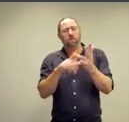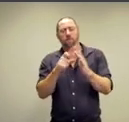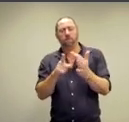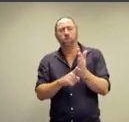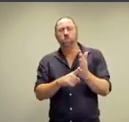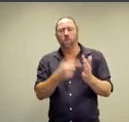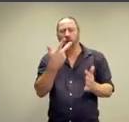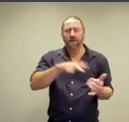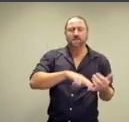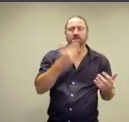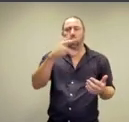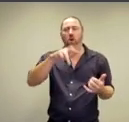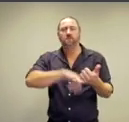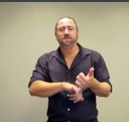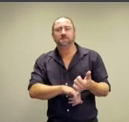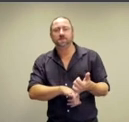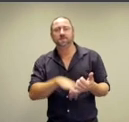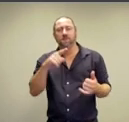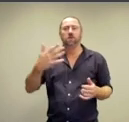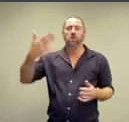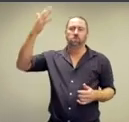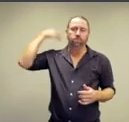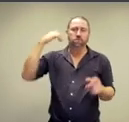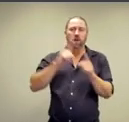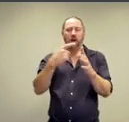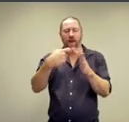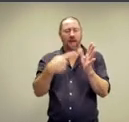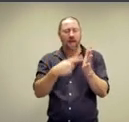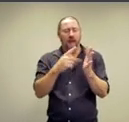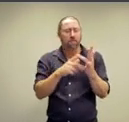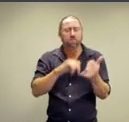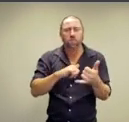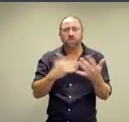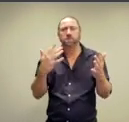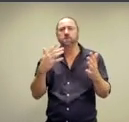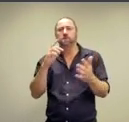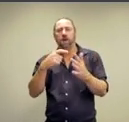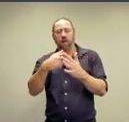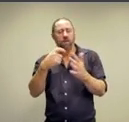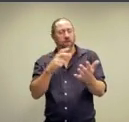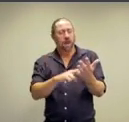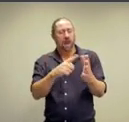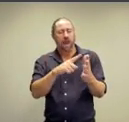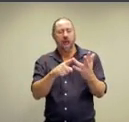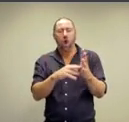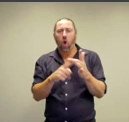the 80s and 90s, you know especially the heyday icons such as Kate Moss, Naomi Campbell,